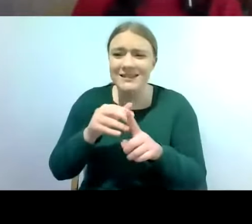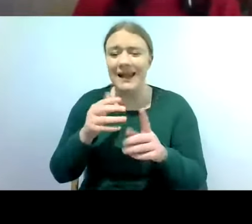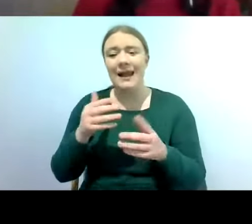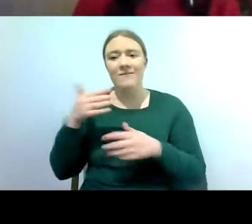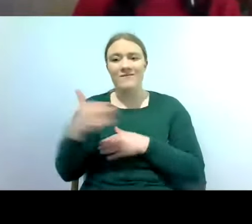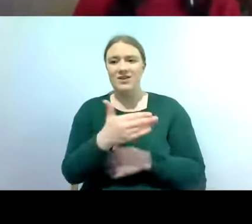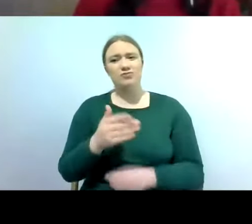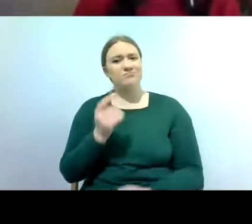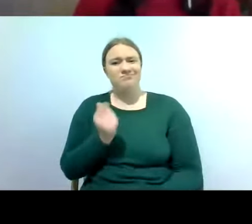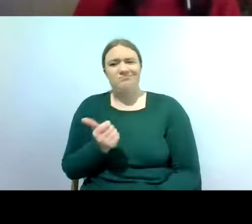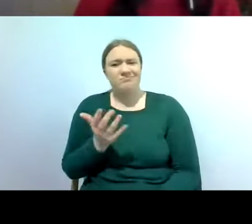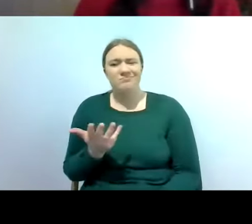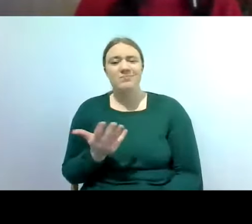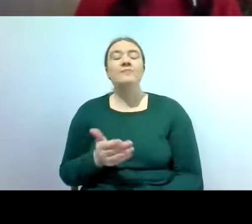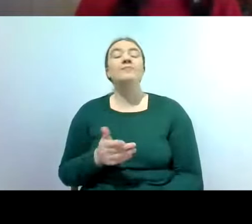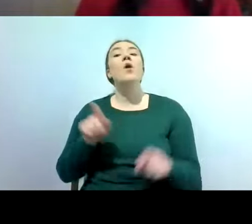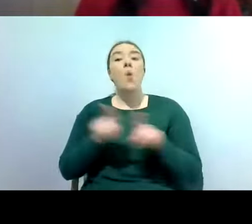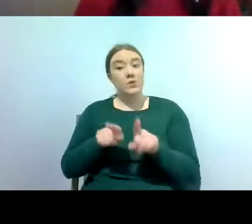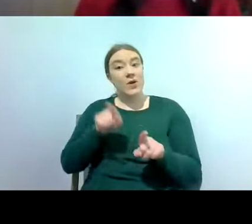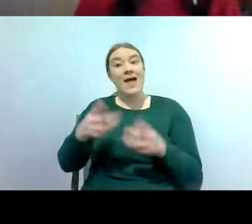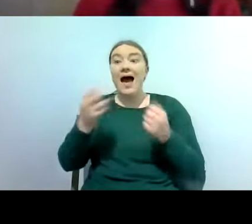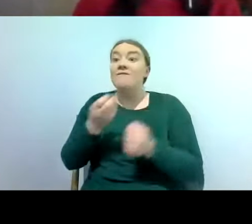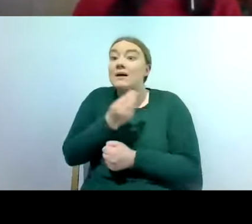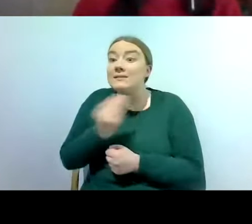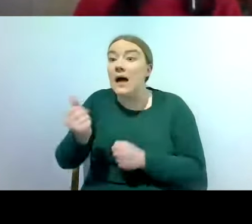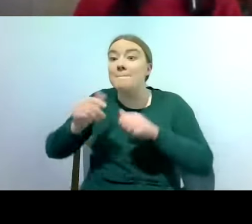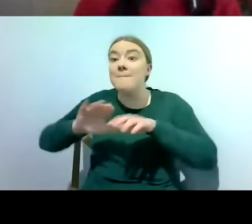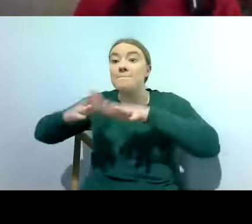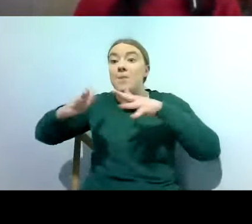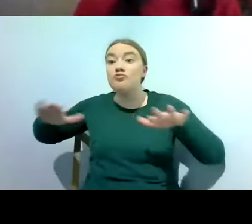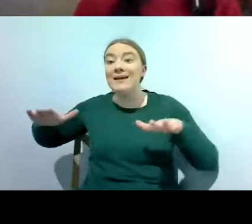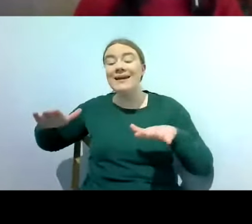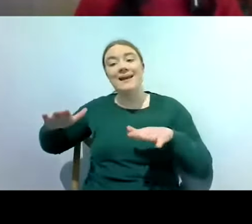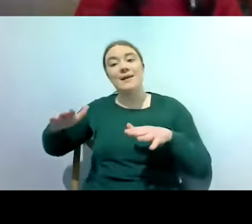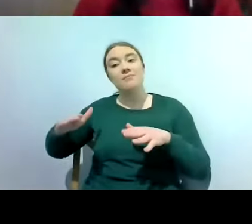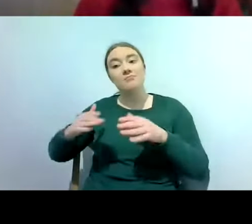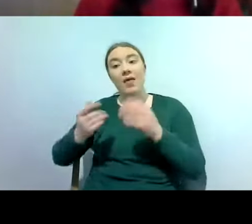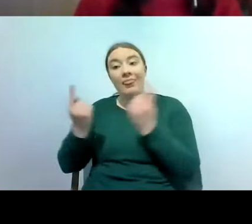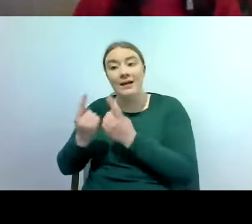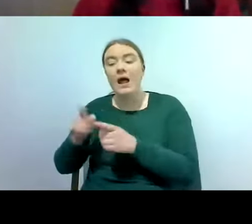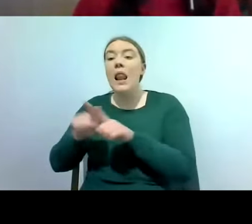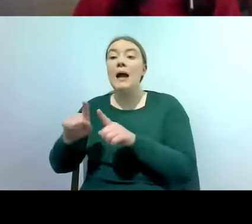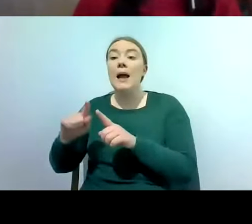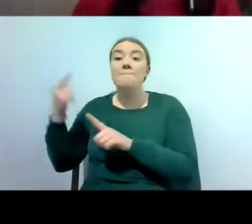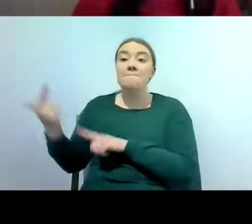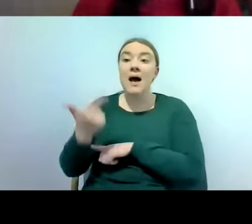kind of marine elements in their diet so things like migrating fish that come up into the river